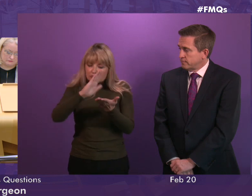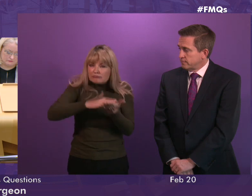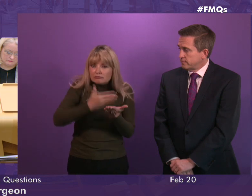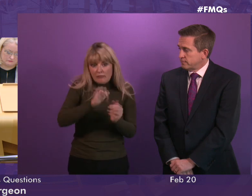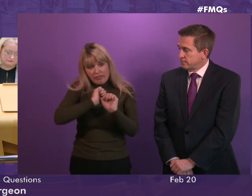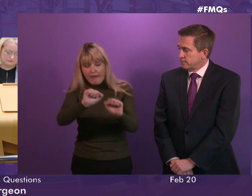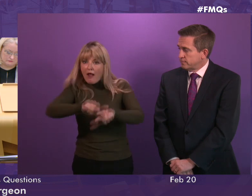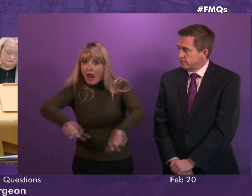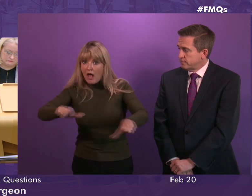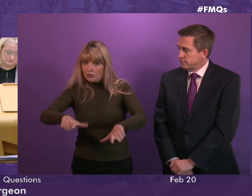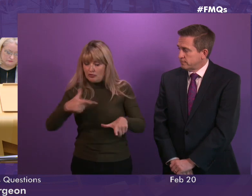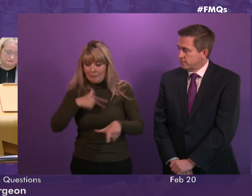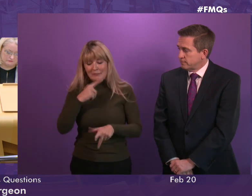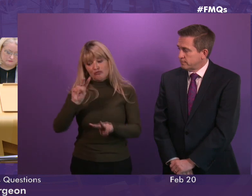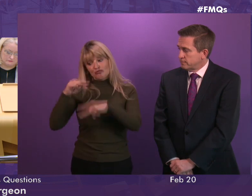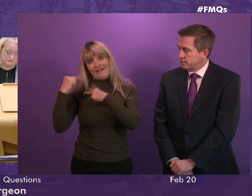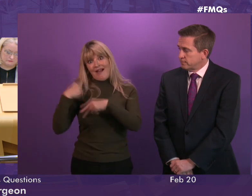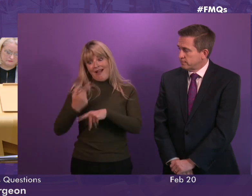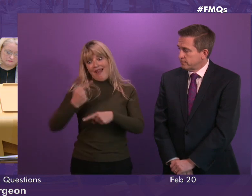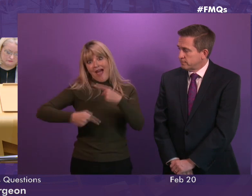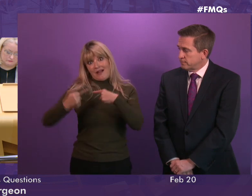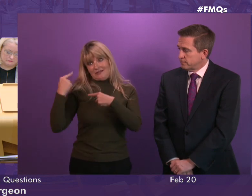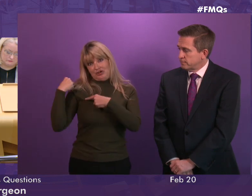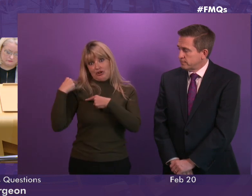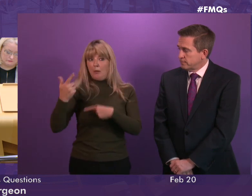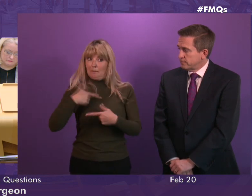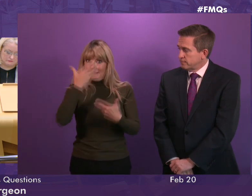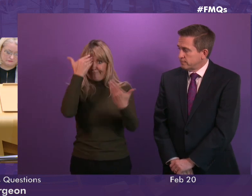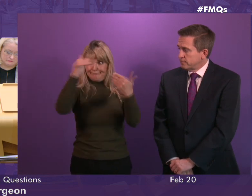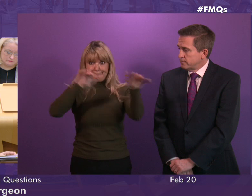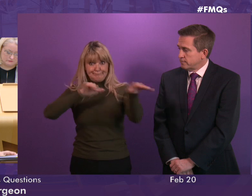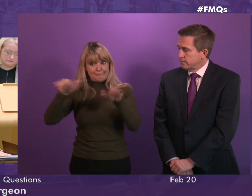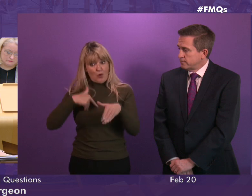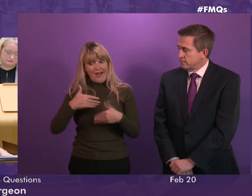have written to all national health service boards to remind them of their responsibilities under it. We have made clear our commitment through our see hear strategy to support children